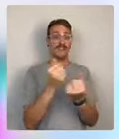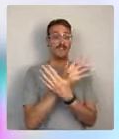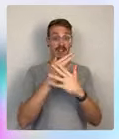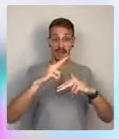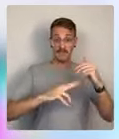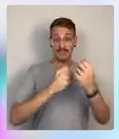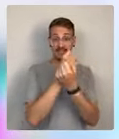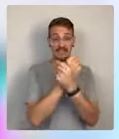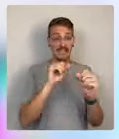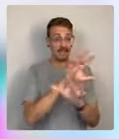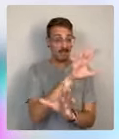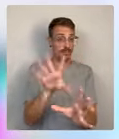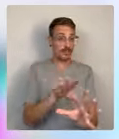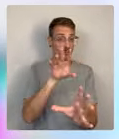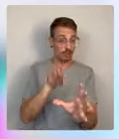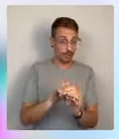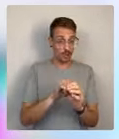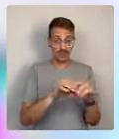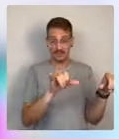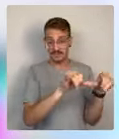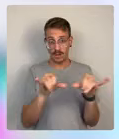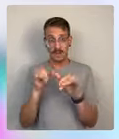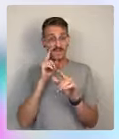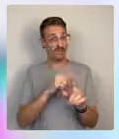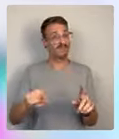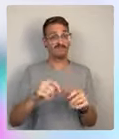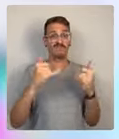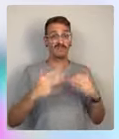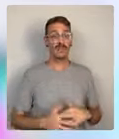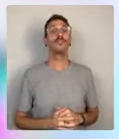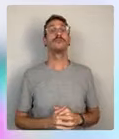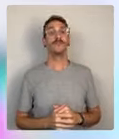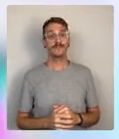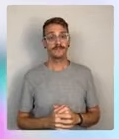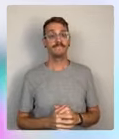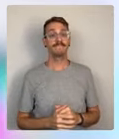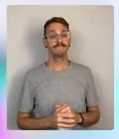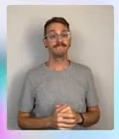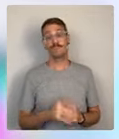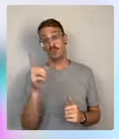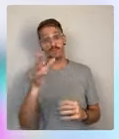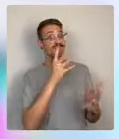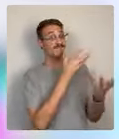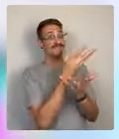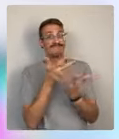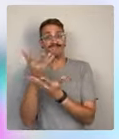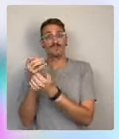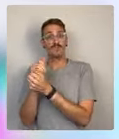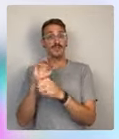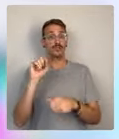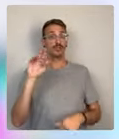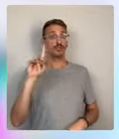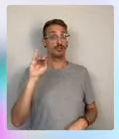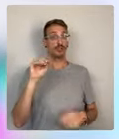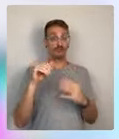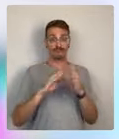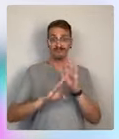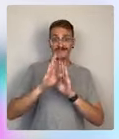to go forth and ensure that you're building safe and inclusive paradigms for those players. And you've talked to studios as well,